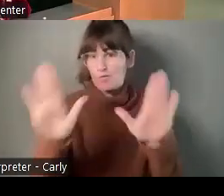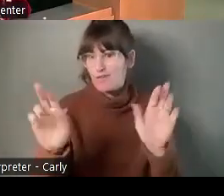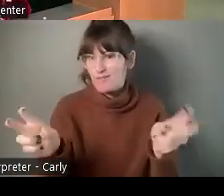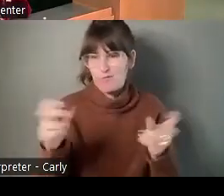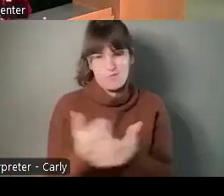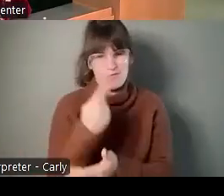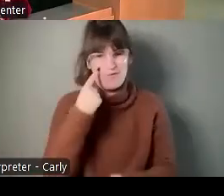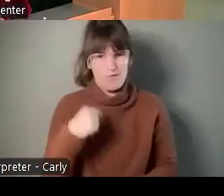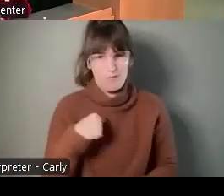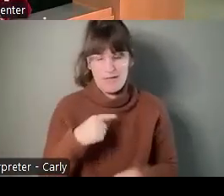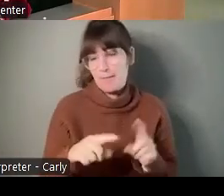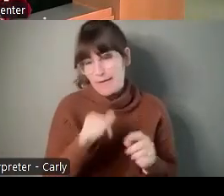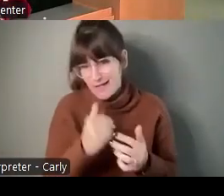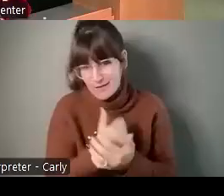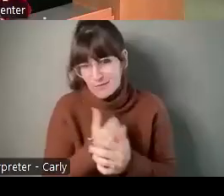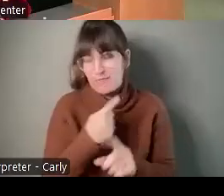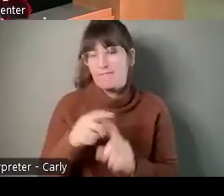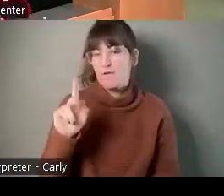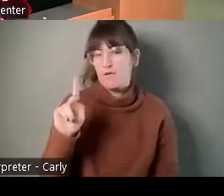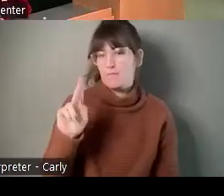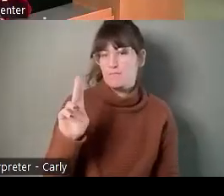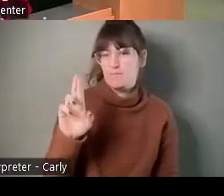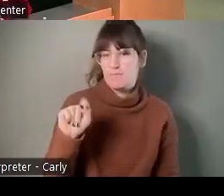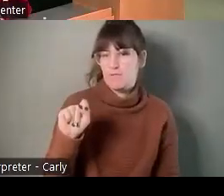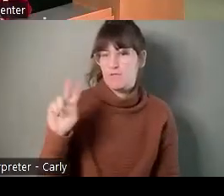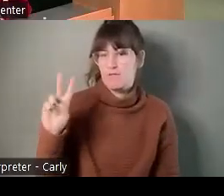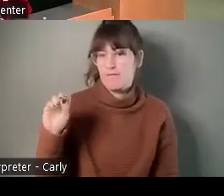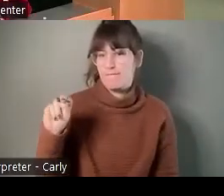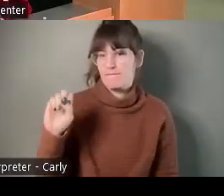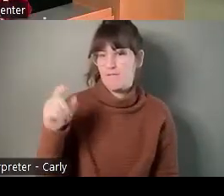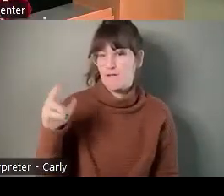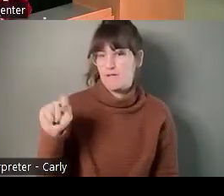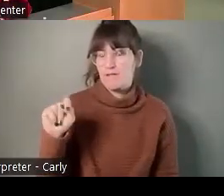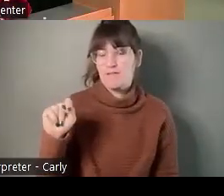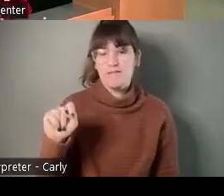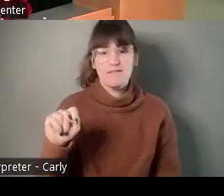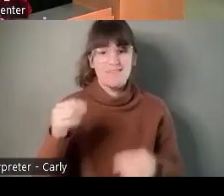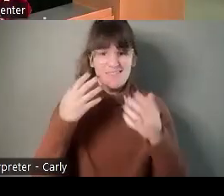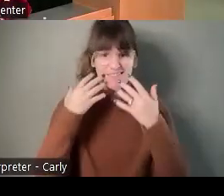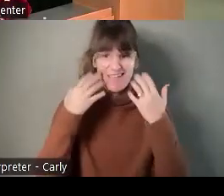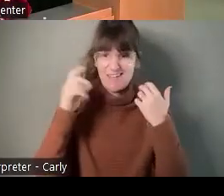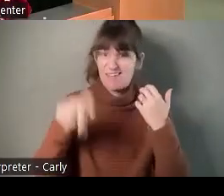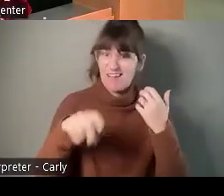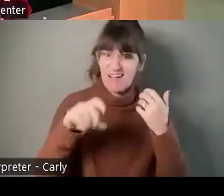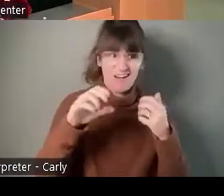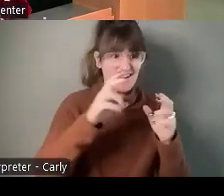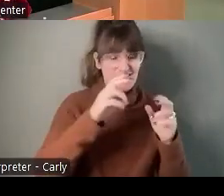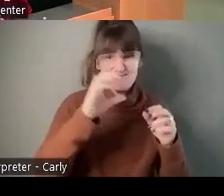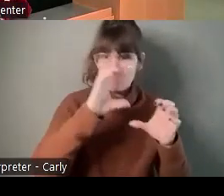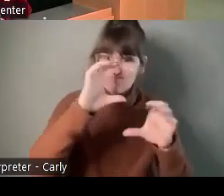but not new. It's from Kurt Vonagert. Uh tiger got to hunt, bird got to fly. Man got to wonder